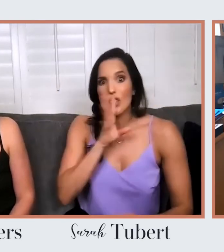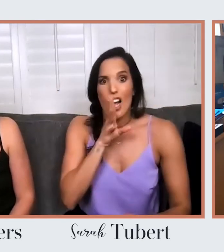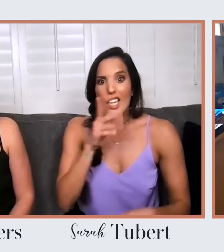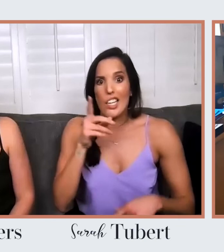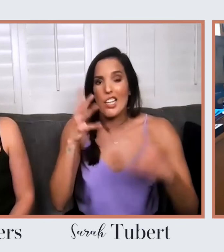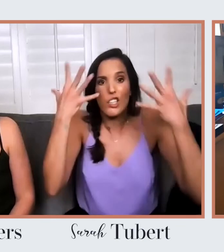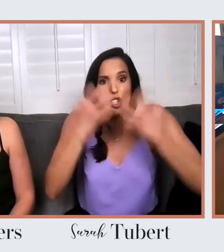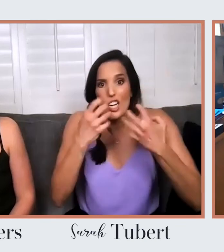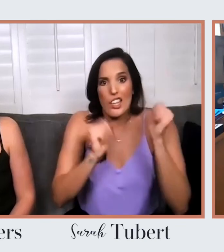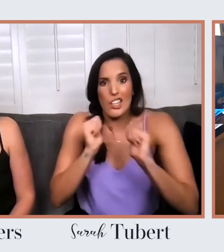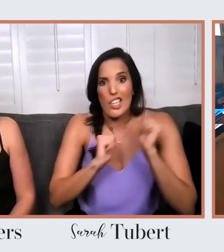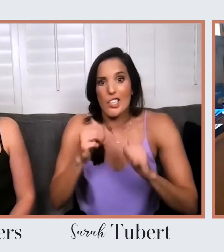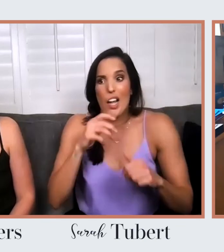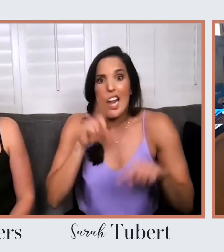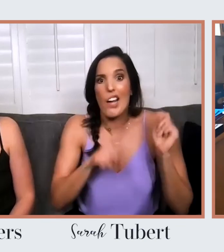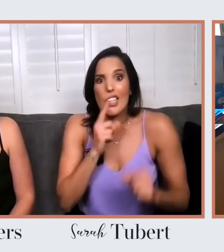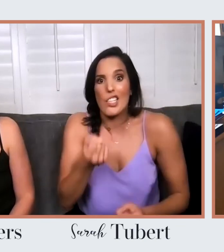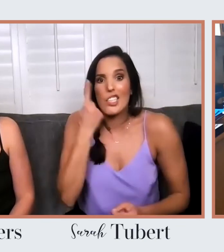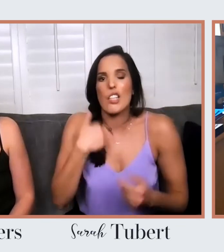it's dark in the theater, so I can't really understand.